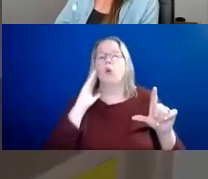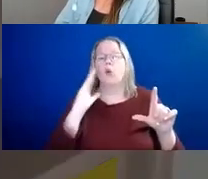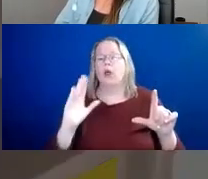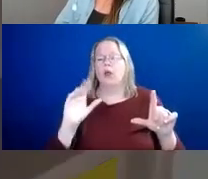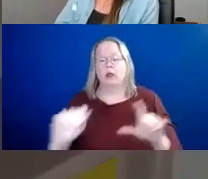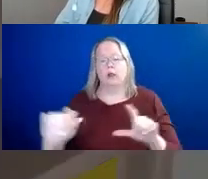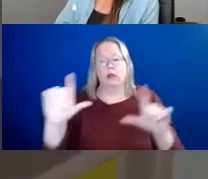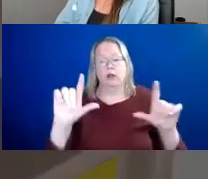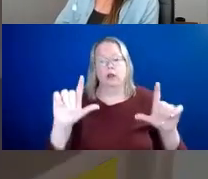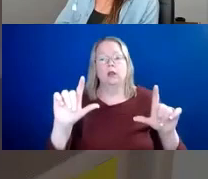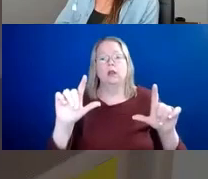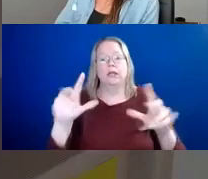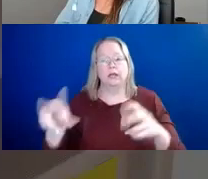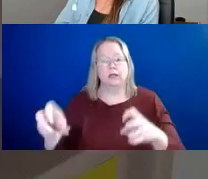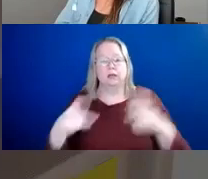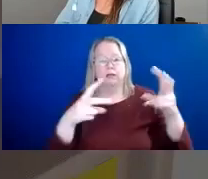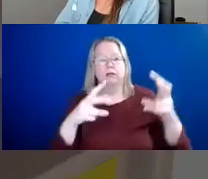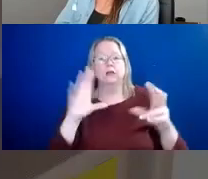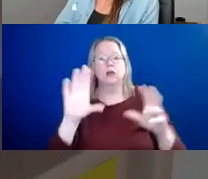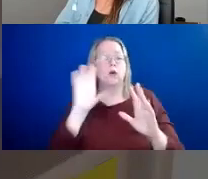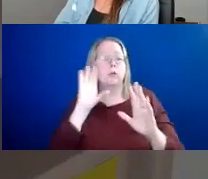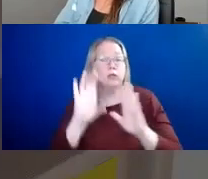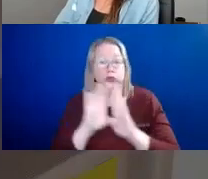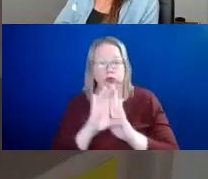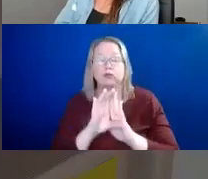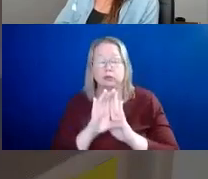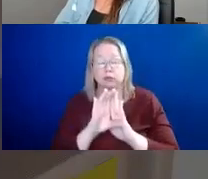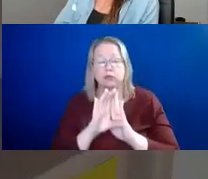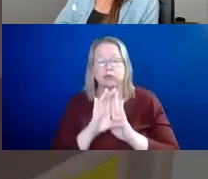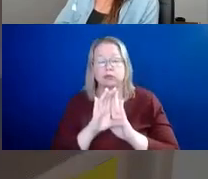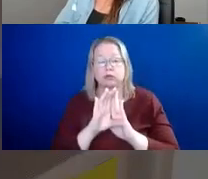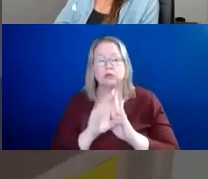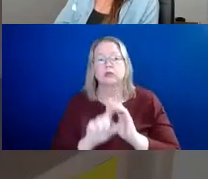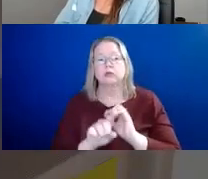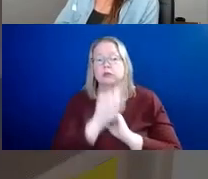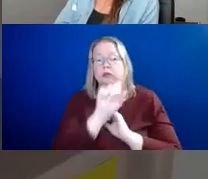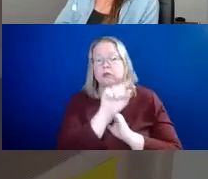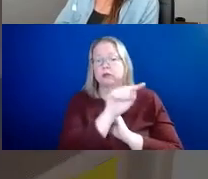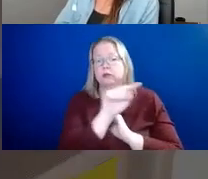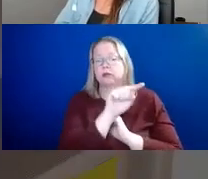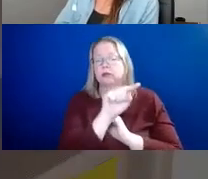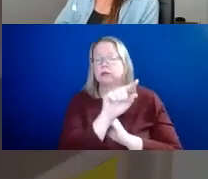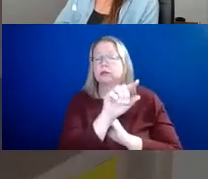you can upload your profile photo and at the top 12:21:35 of this window there is a tab that says